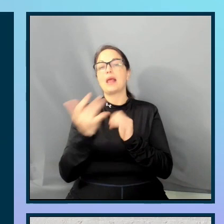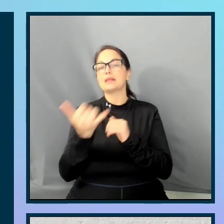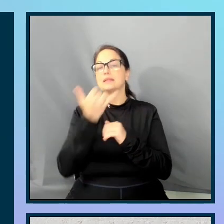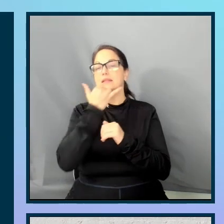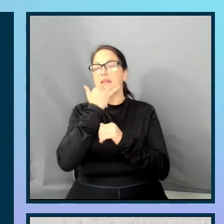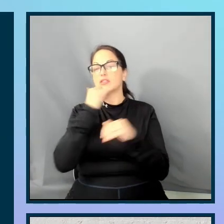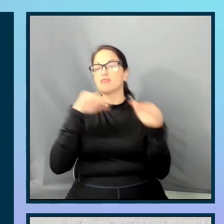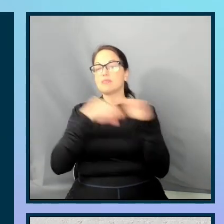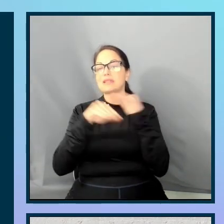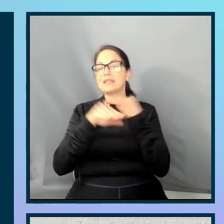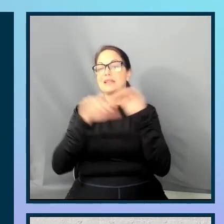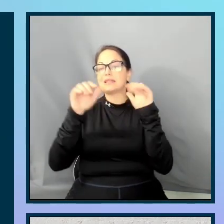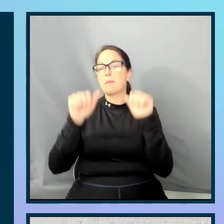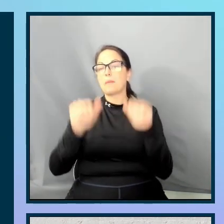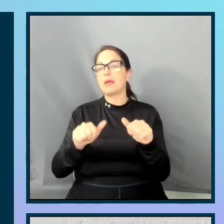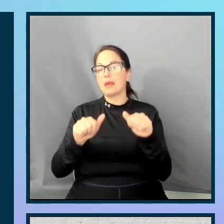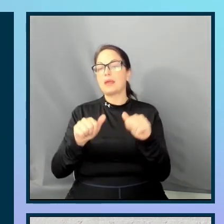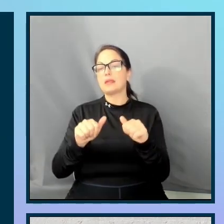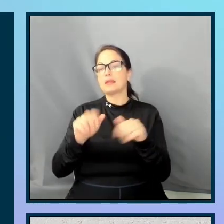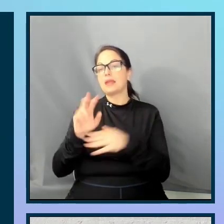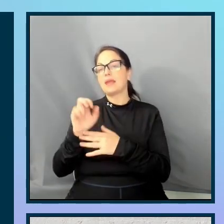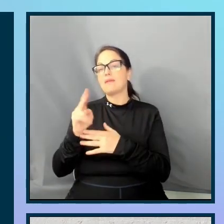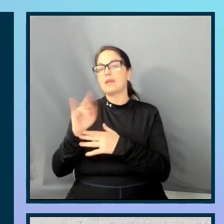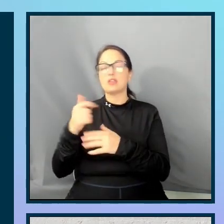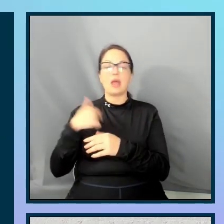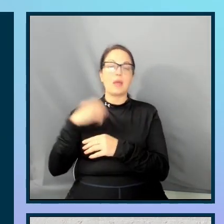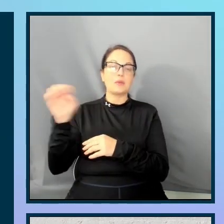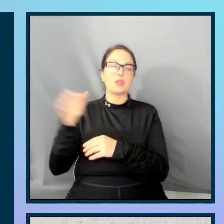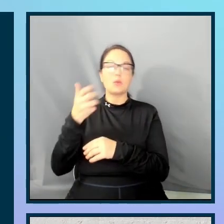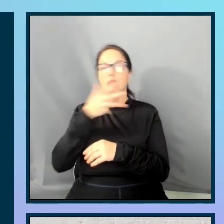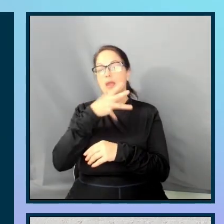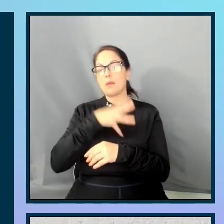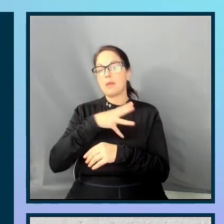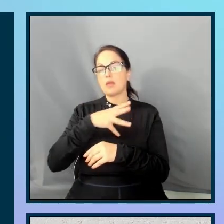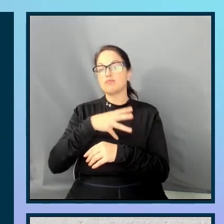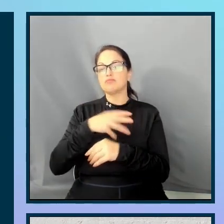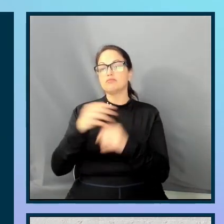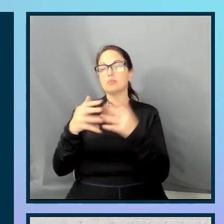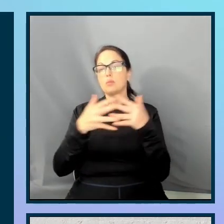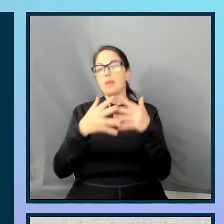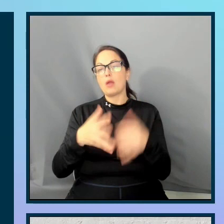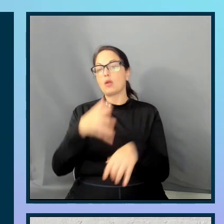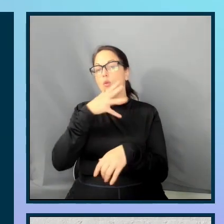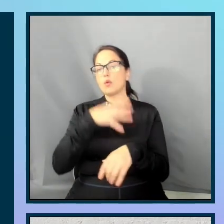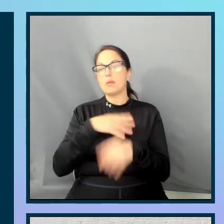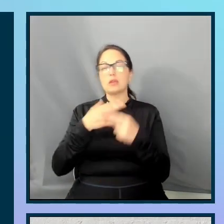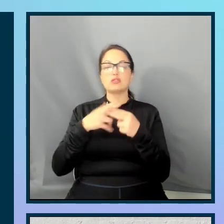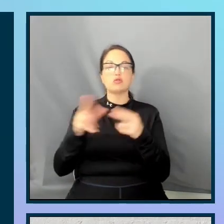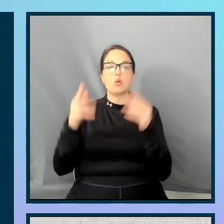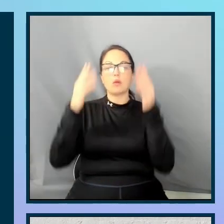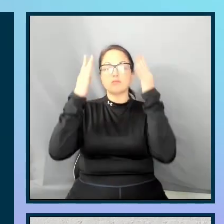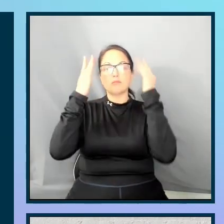To describe myself, I am a European-American woman with short blonde hair. Today I am wearing a white shirt